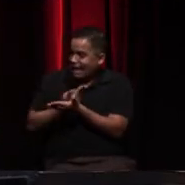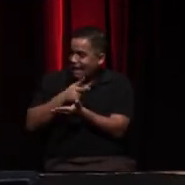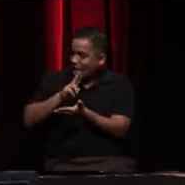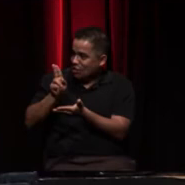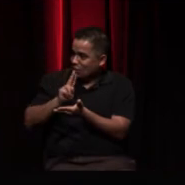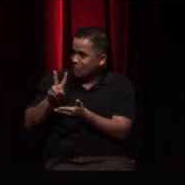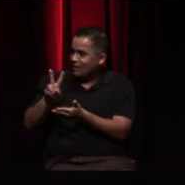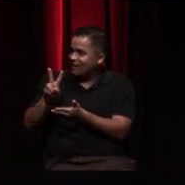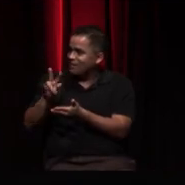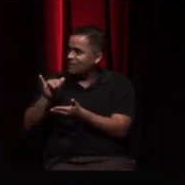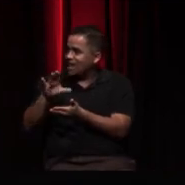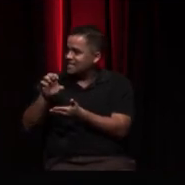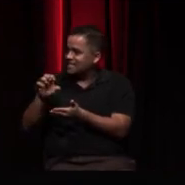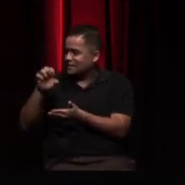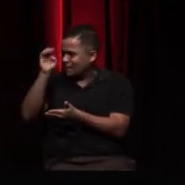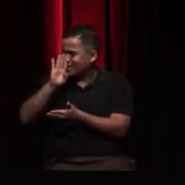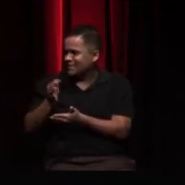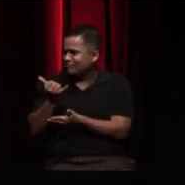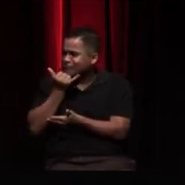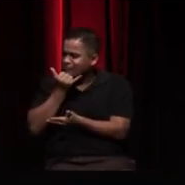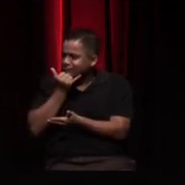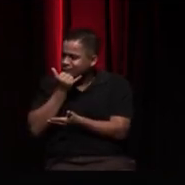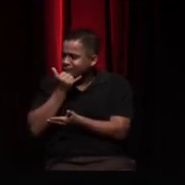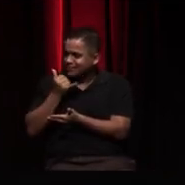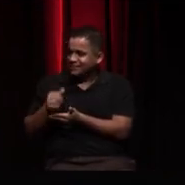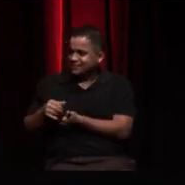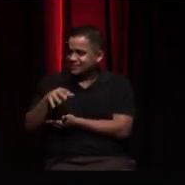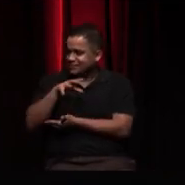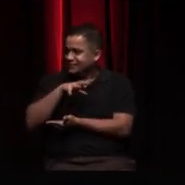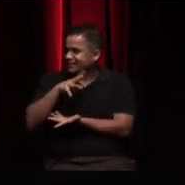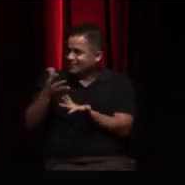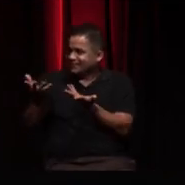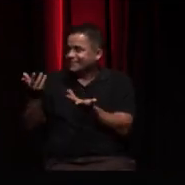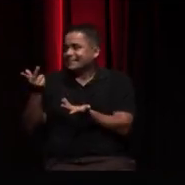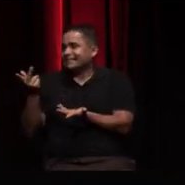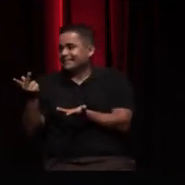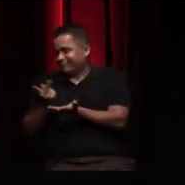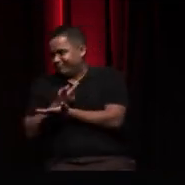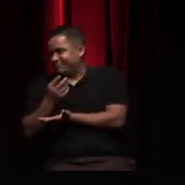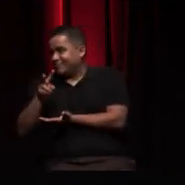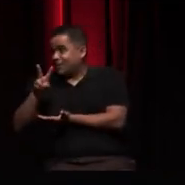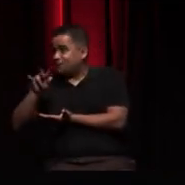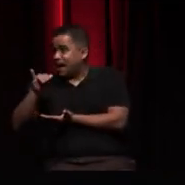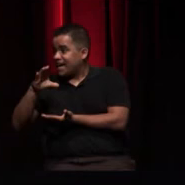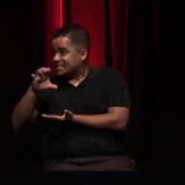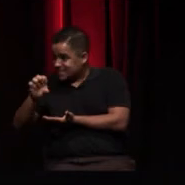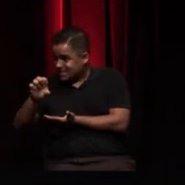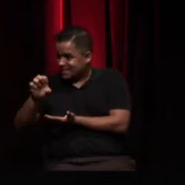If you need to give a brand a new impulse, or create a brand, go to Vice and not to me.